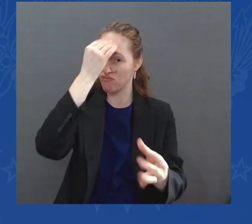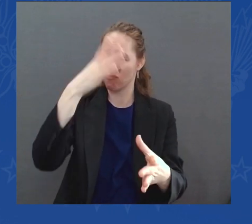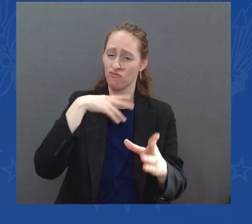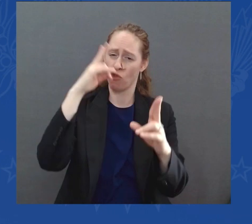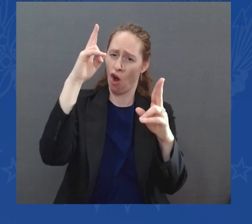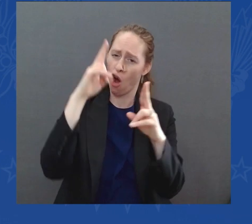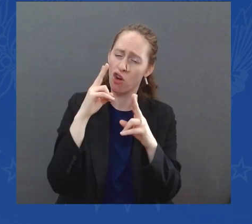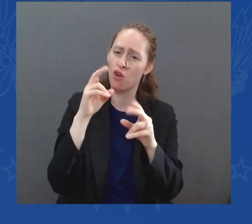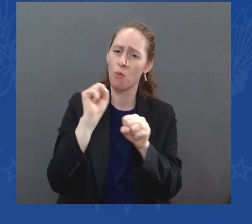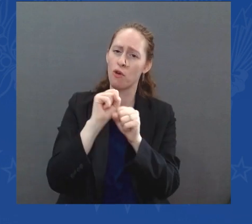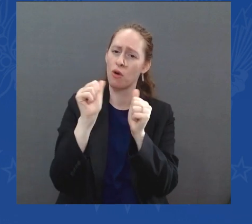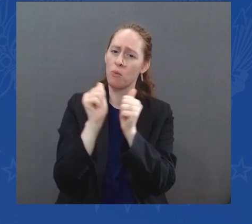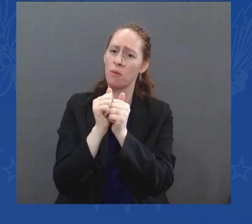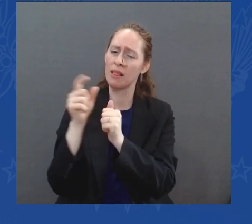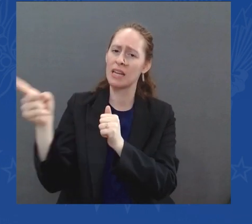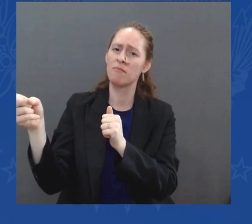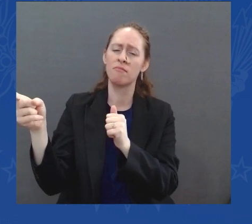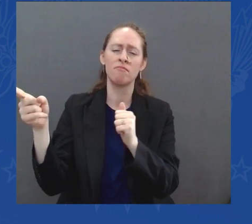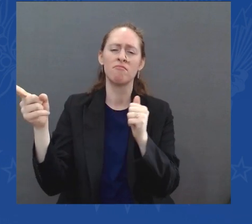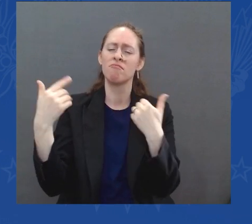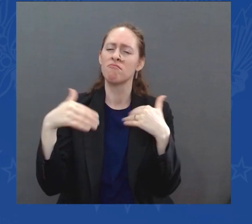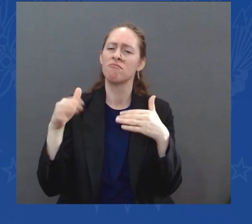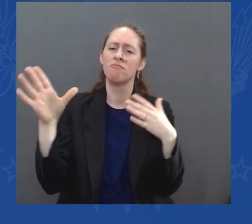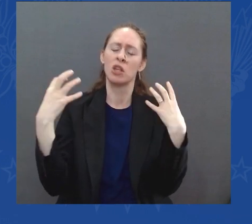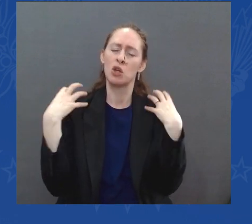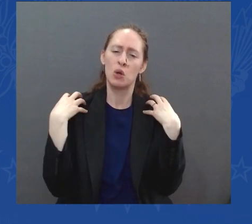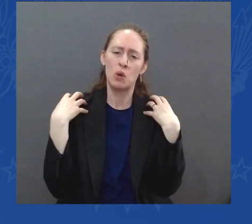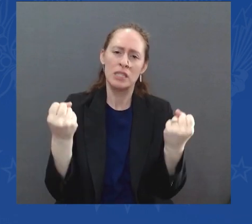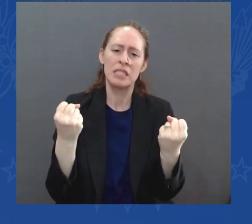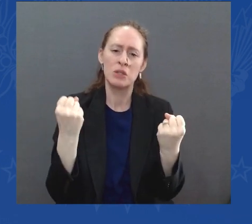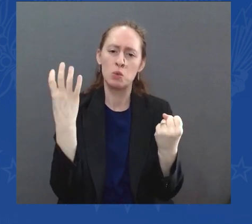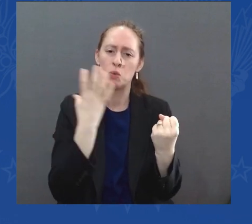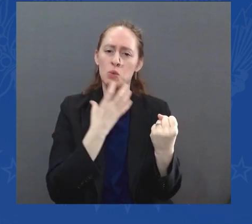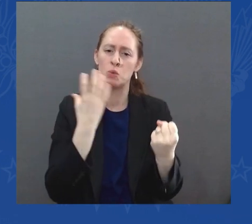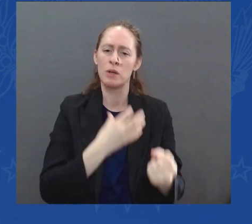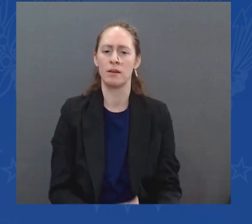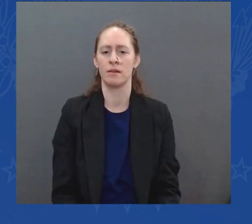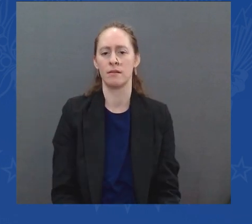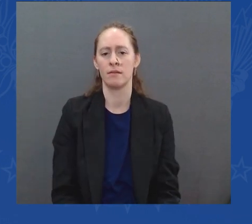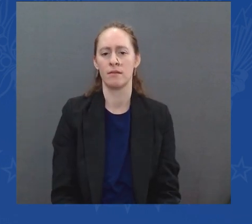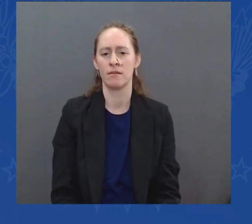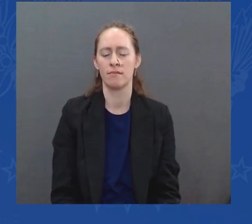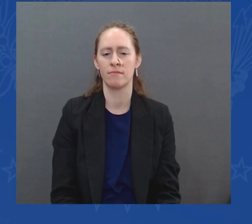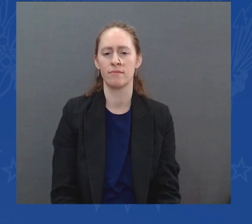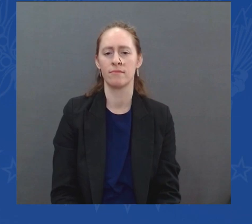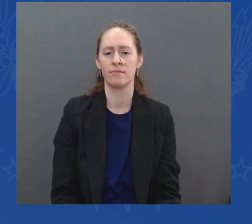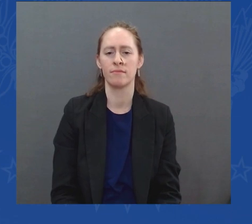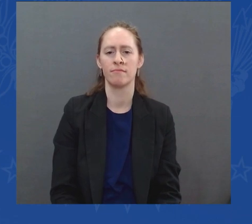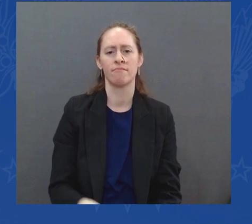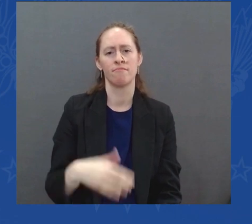unmatched moral clarity and an unwavering commitment to doing what is right. Thank you, Cory Booker.